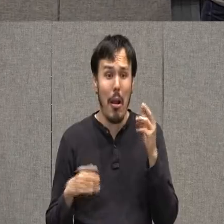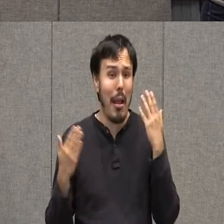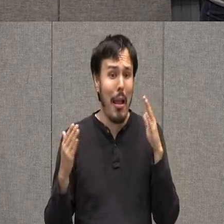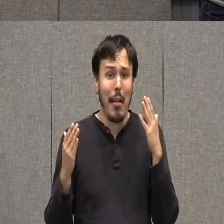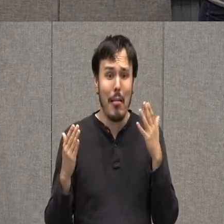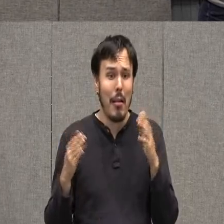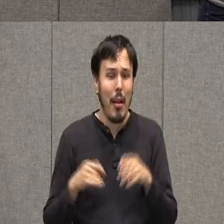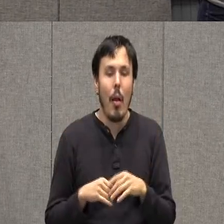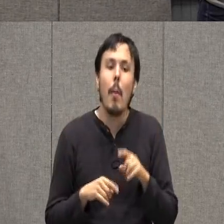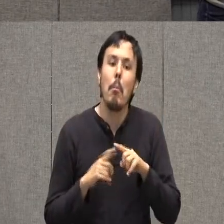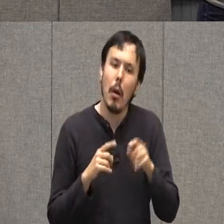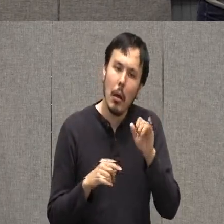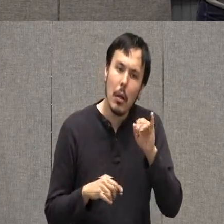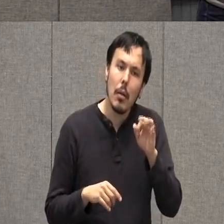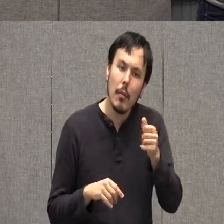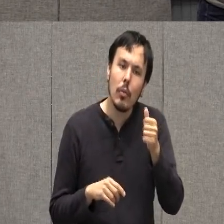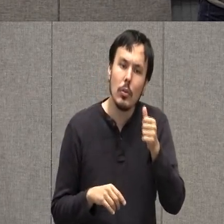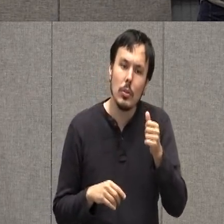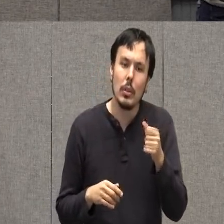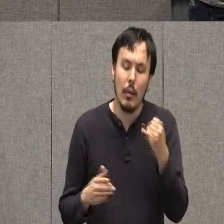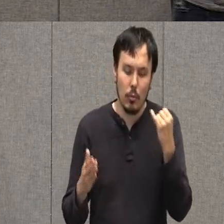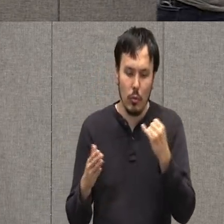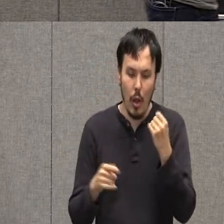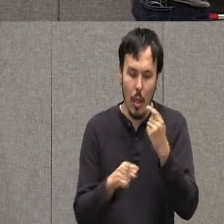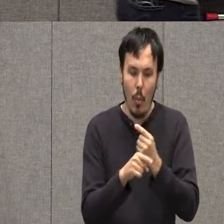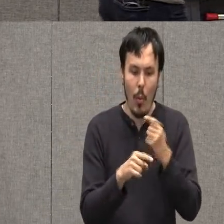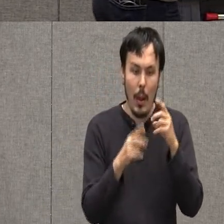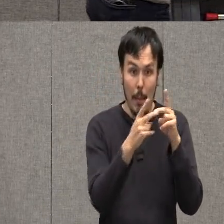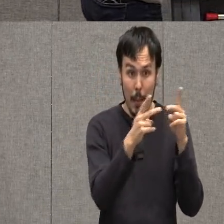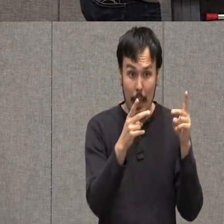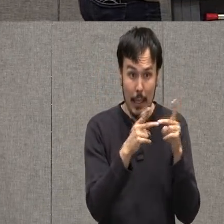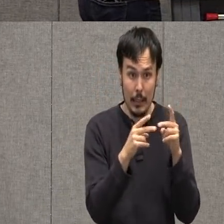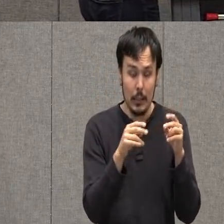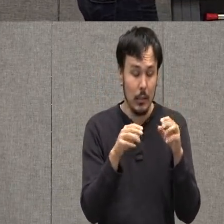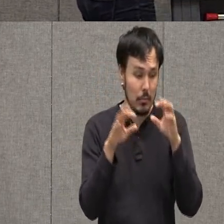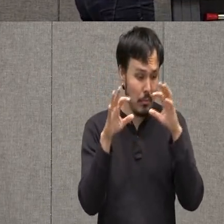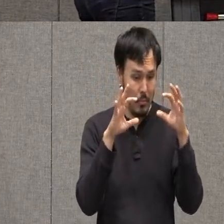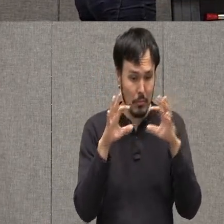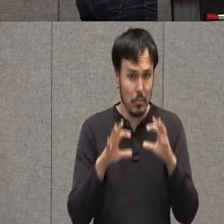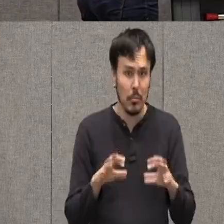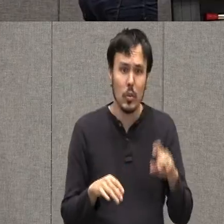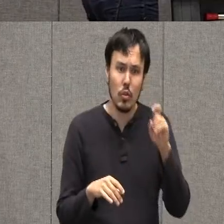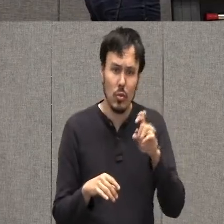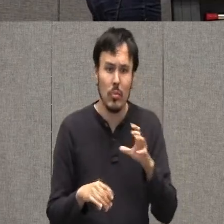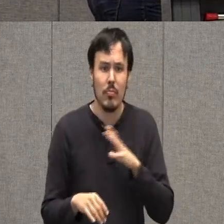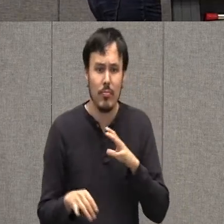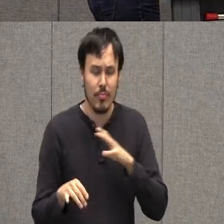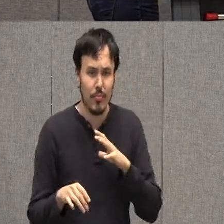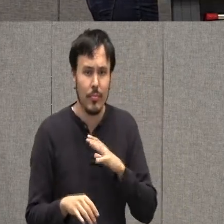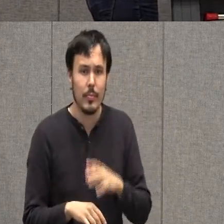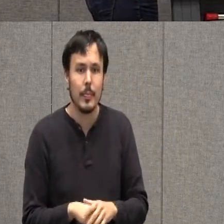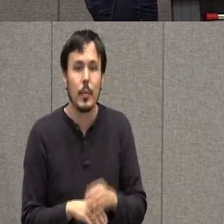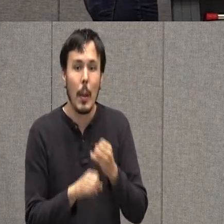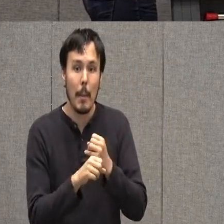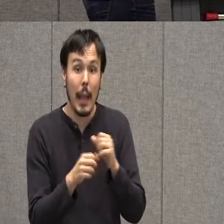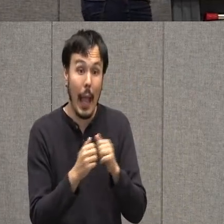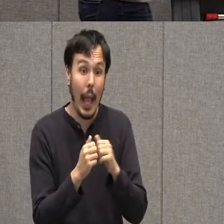But as long as you're putting things where they go, then you're okay. So, we kind of, yep, we make our face in half. It's kind of neat.